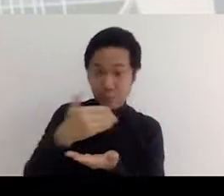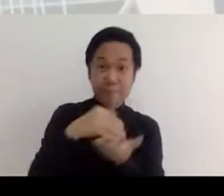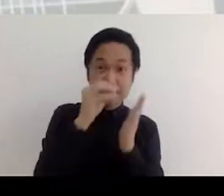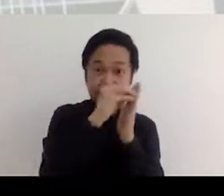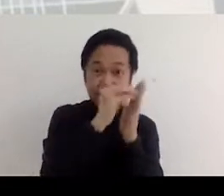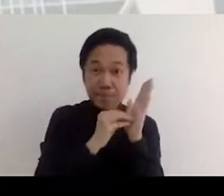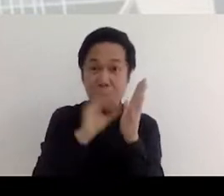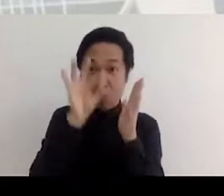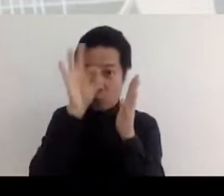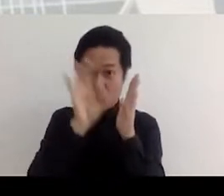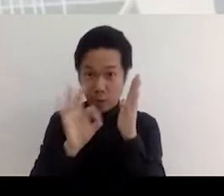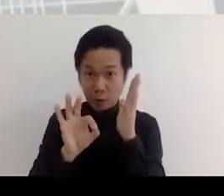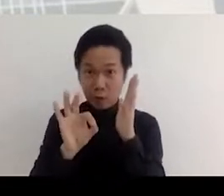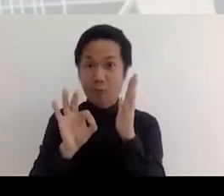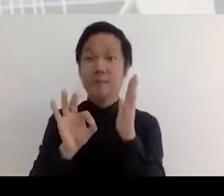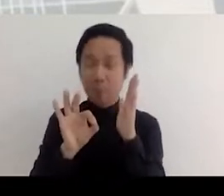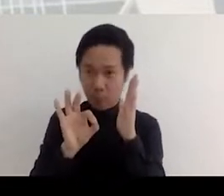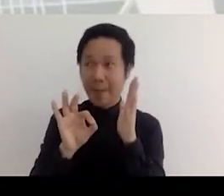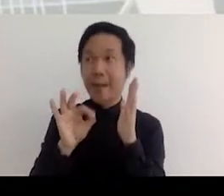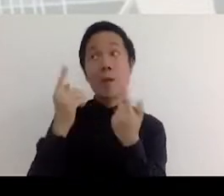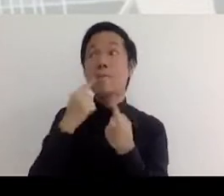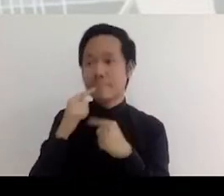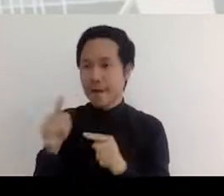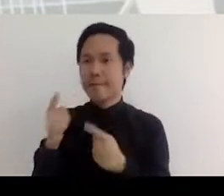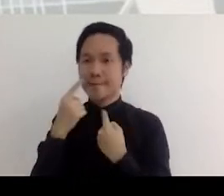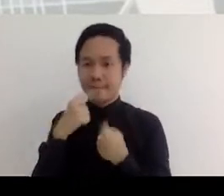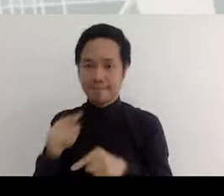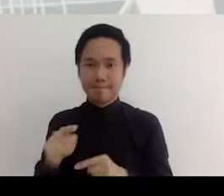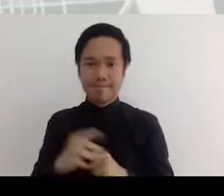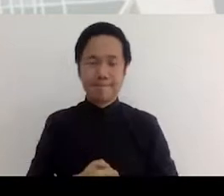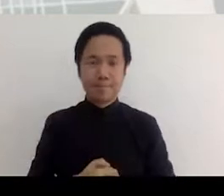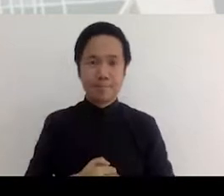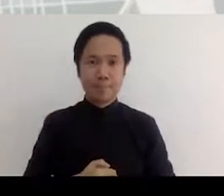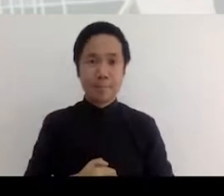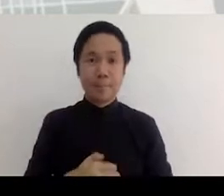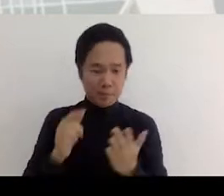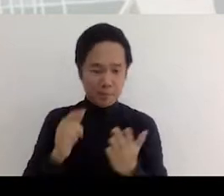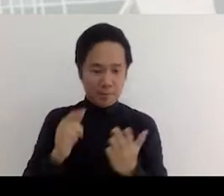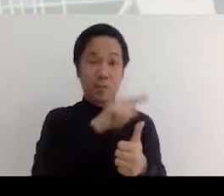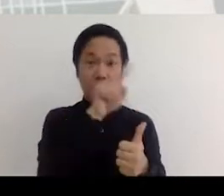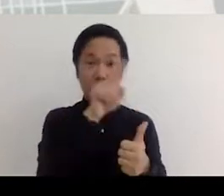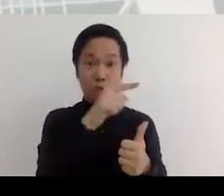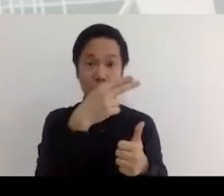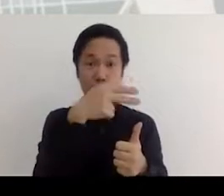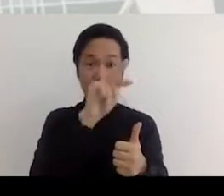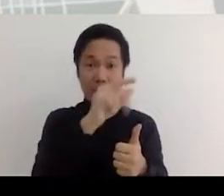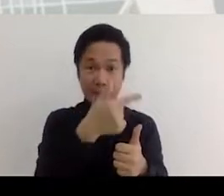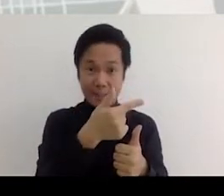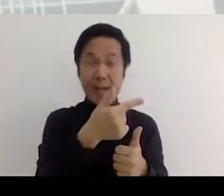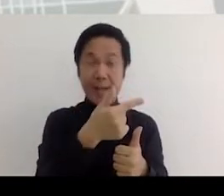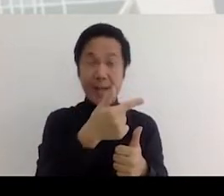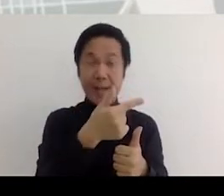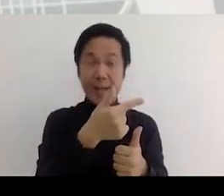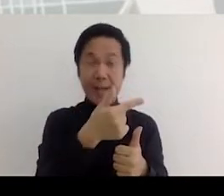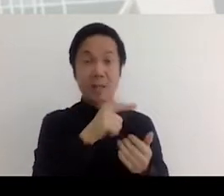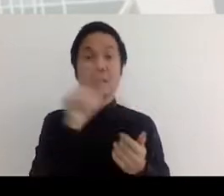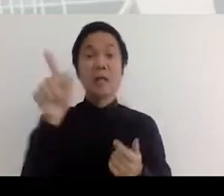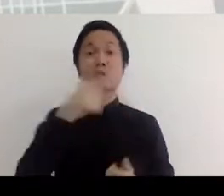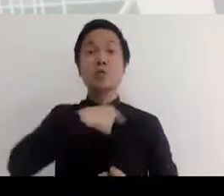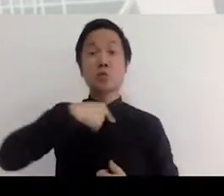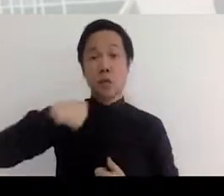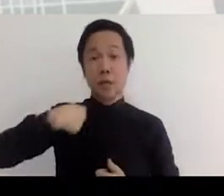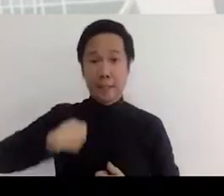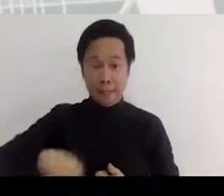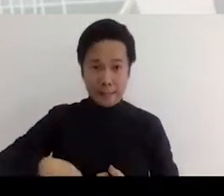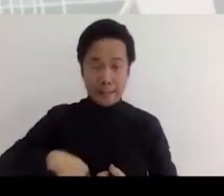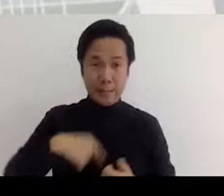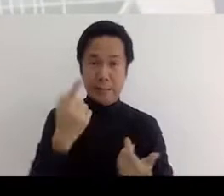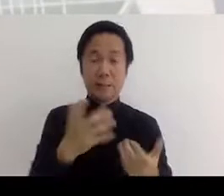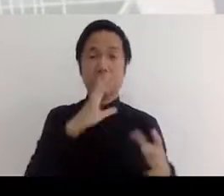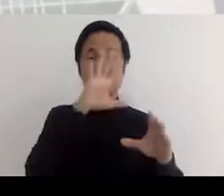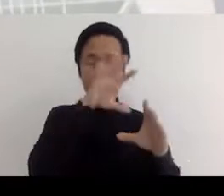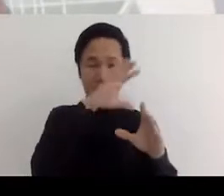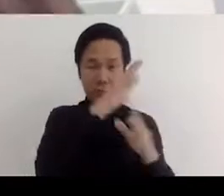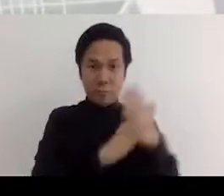especially about protecting the health and interests of persons with disabilities during the pandemic, including access to testing and medical treatment.